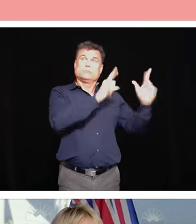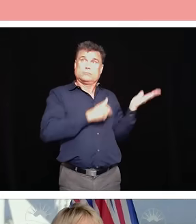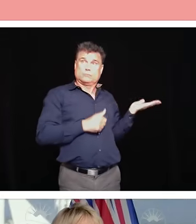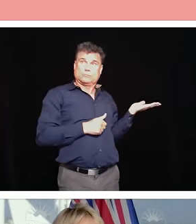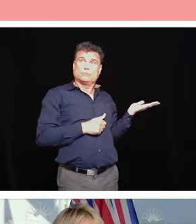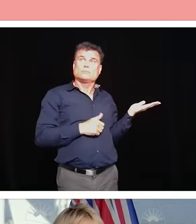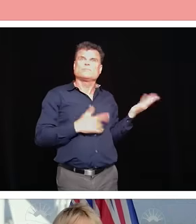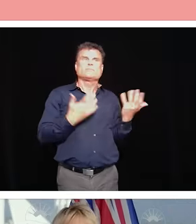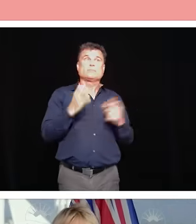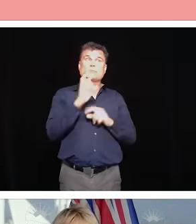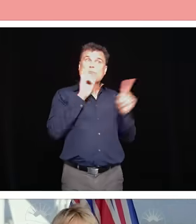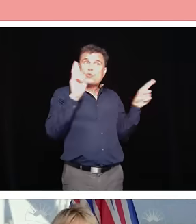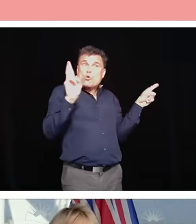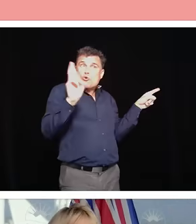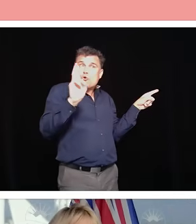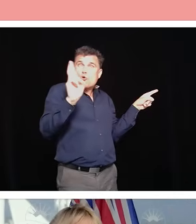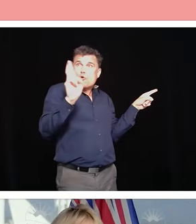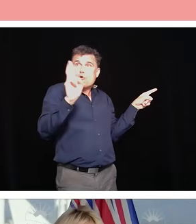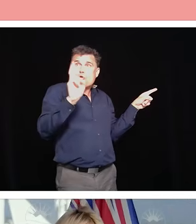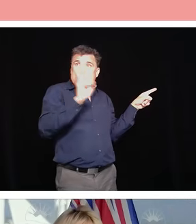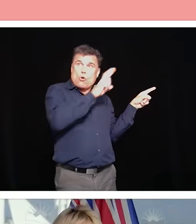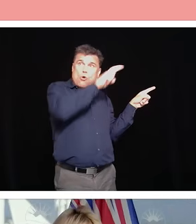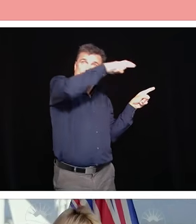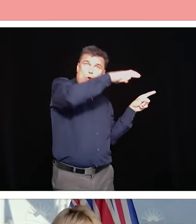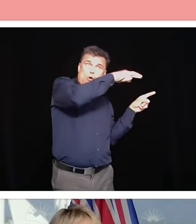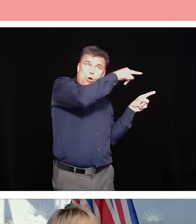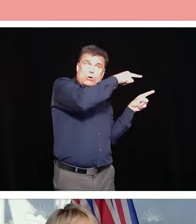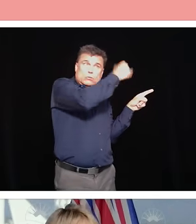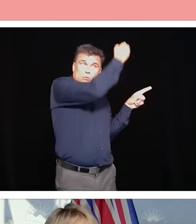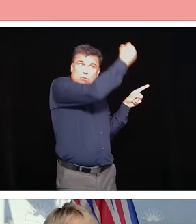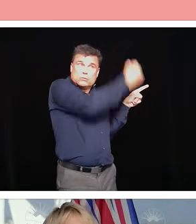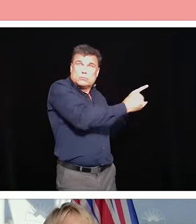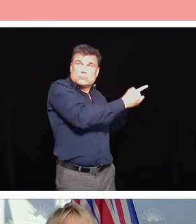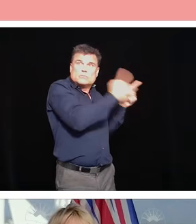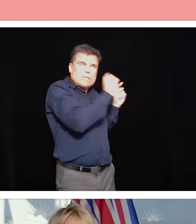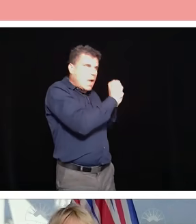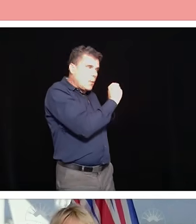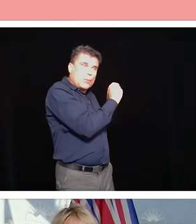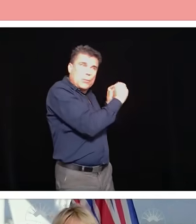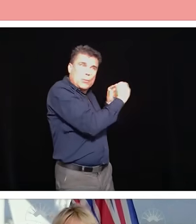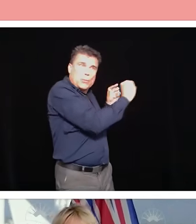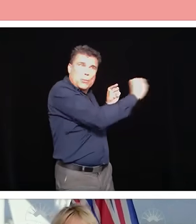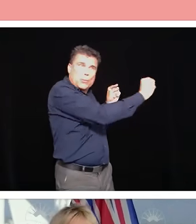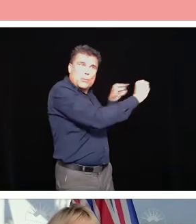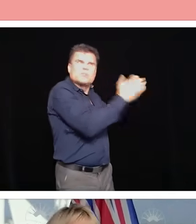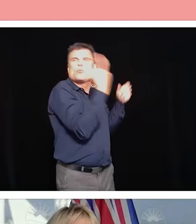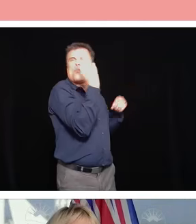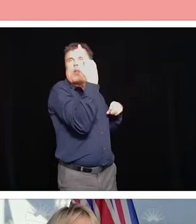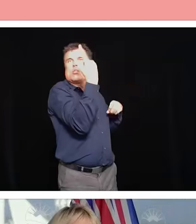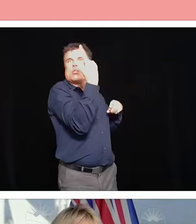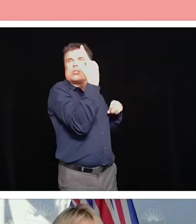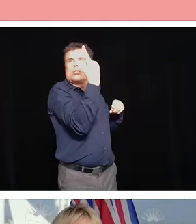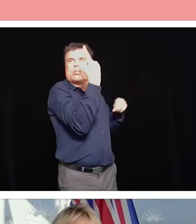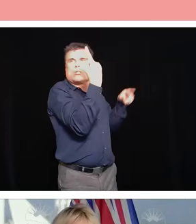And in those places that transmission has generally been between workers